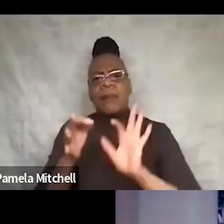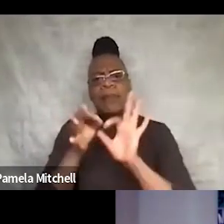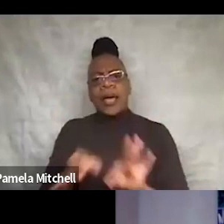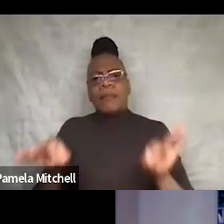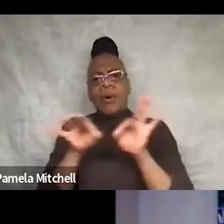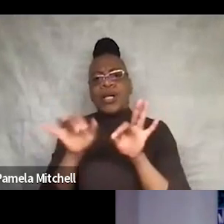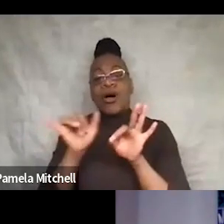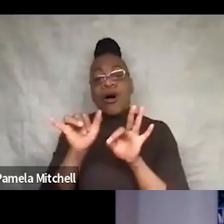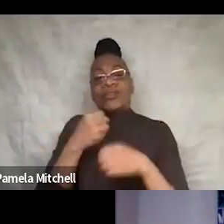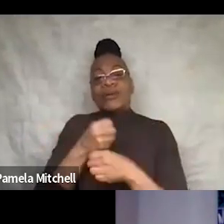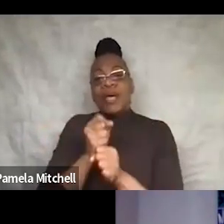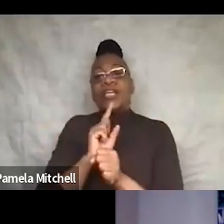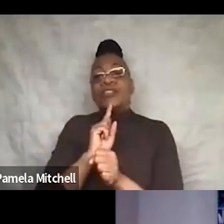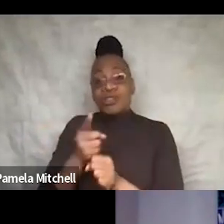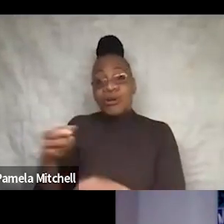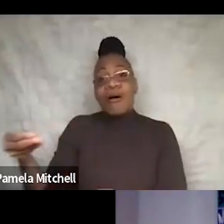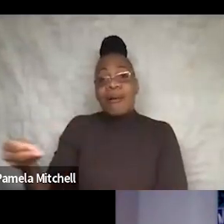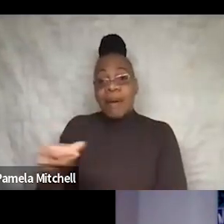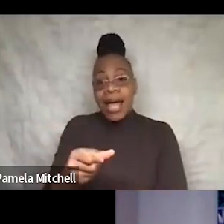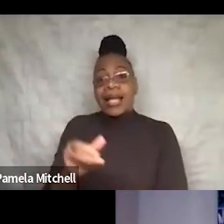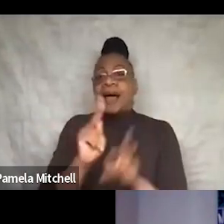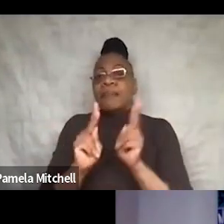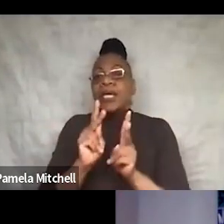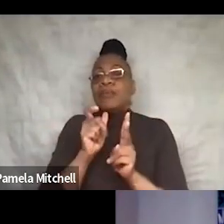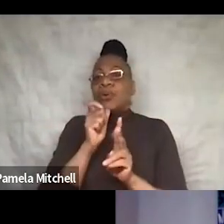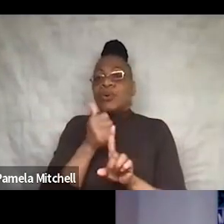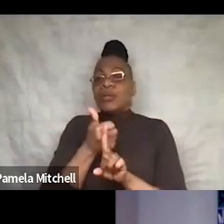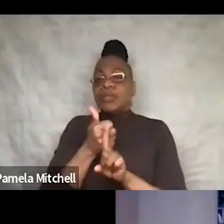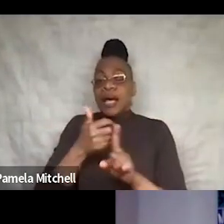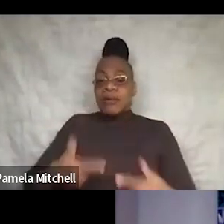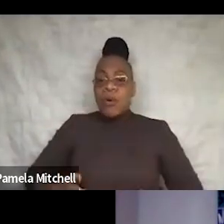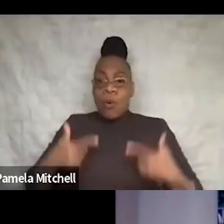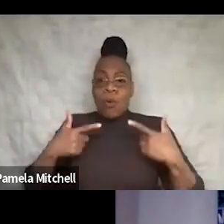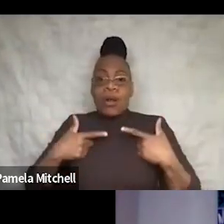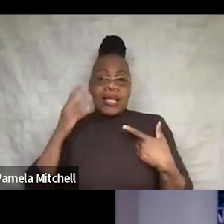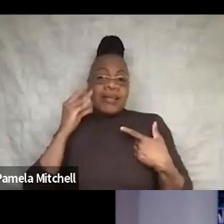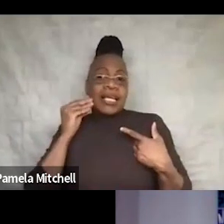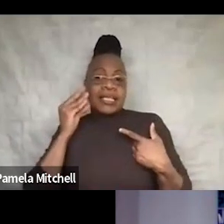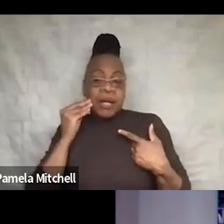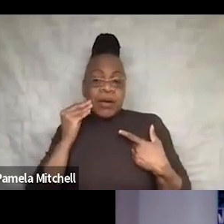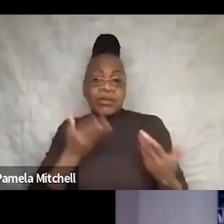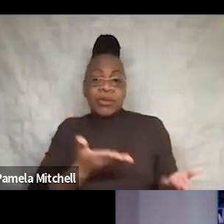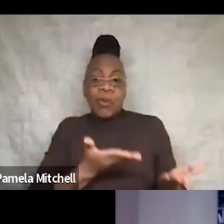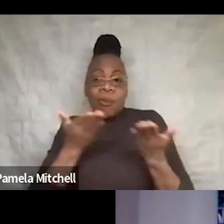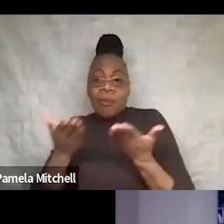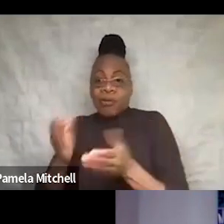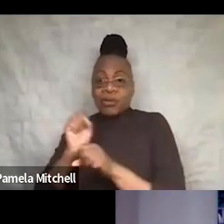I just wanna say, equitably, people with lived experience who are brought into the work. And there are lots of different roles